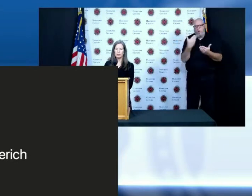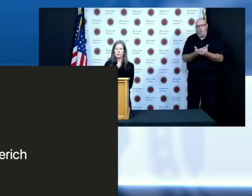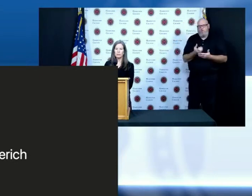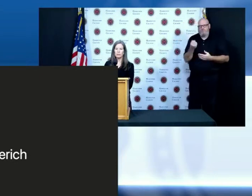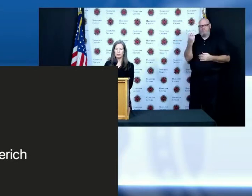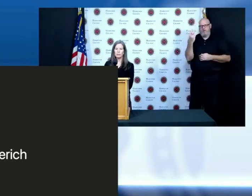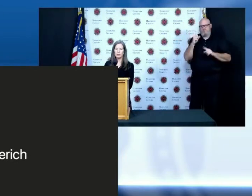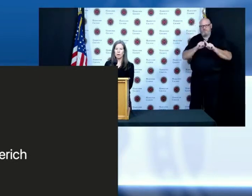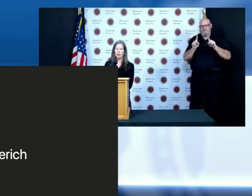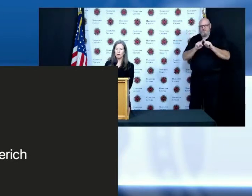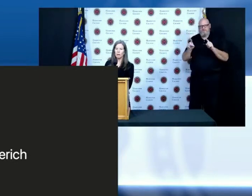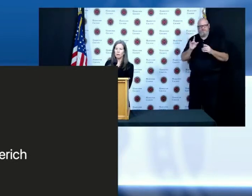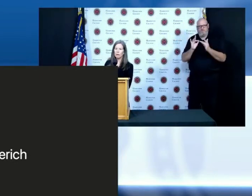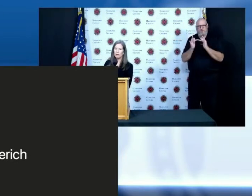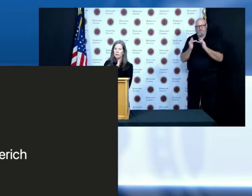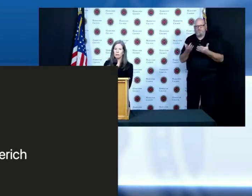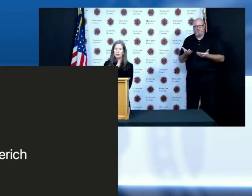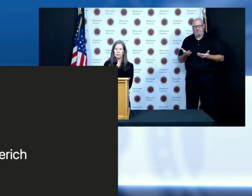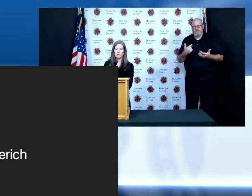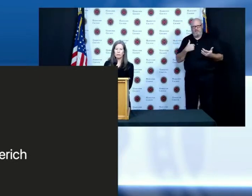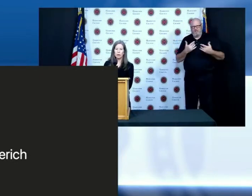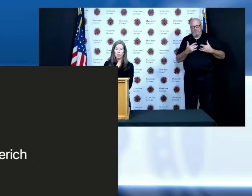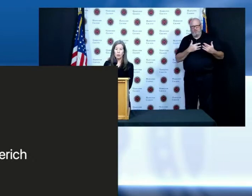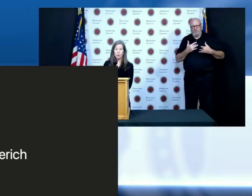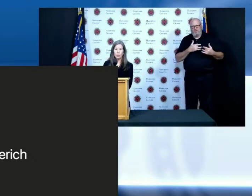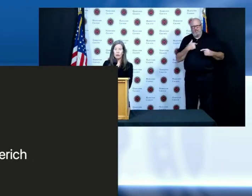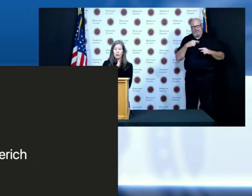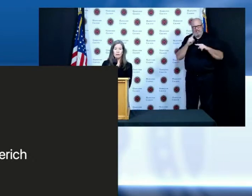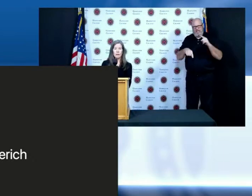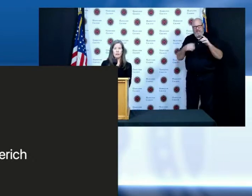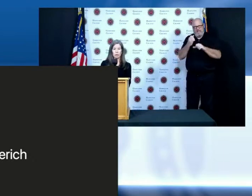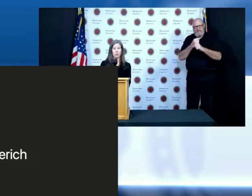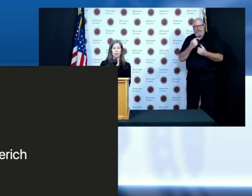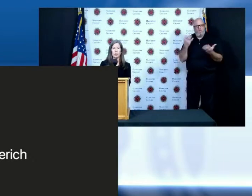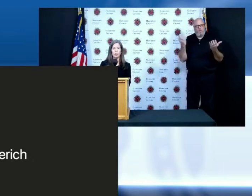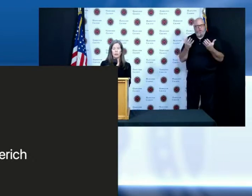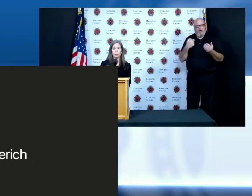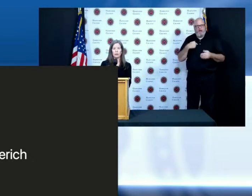especially for seniors who sometimes have trouble navigating the web and websites